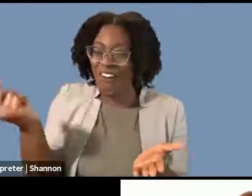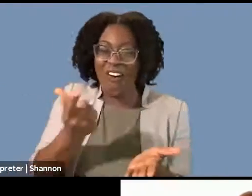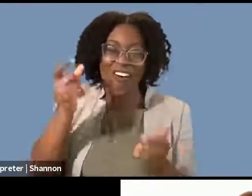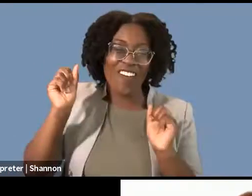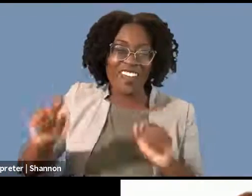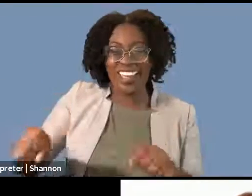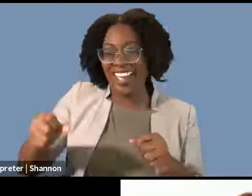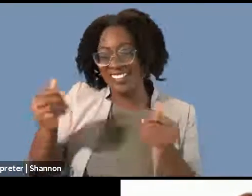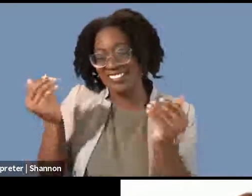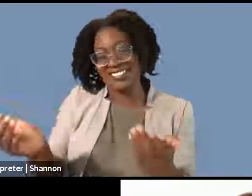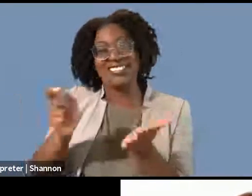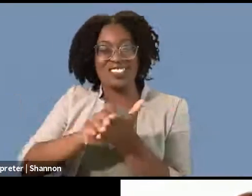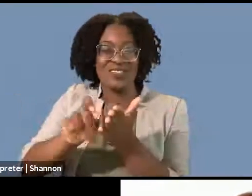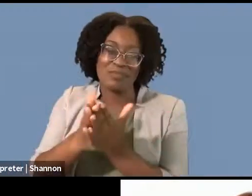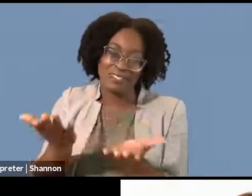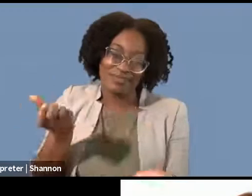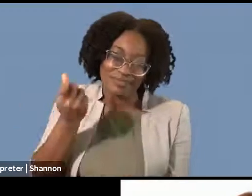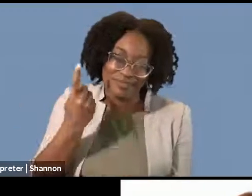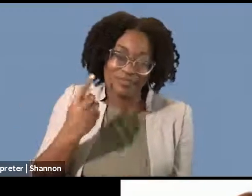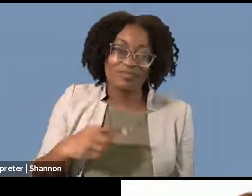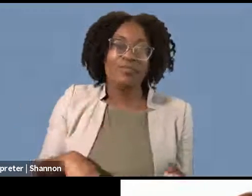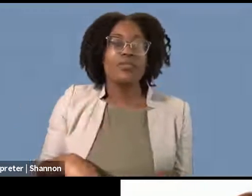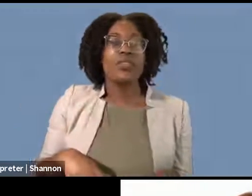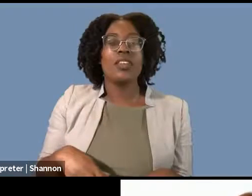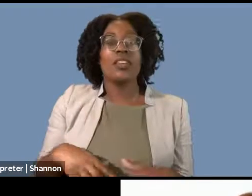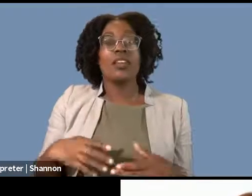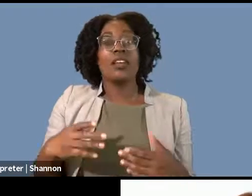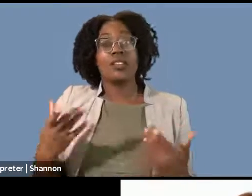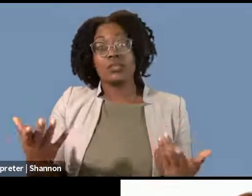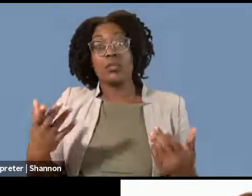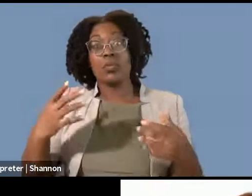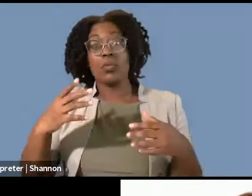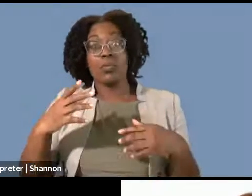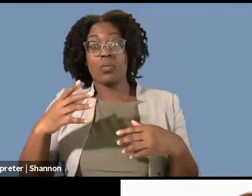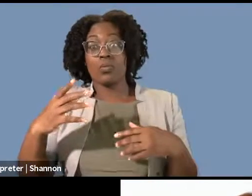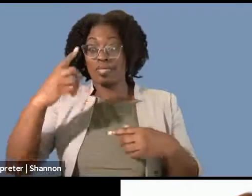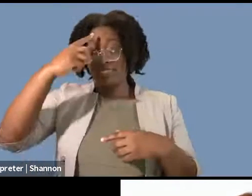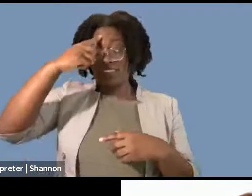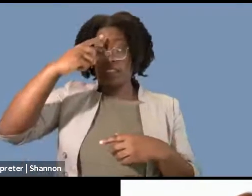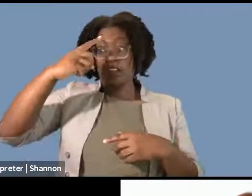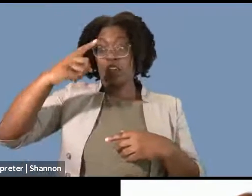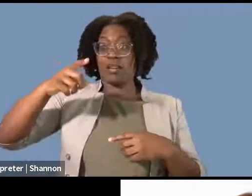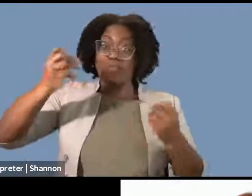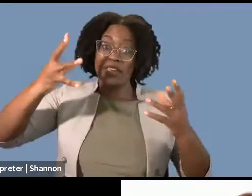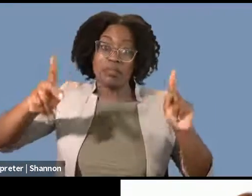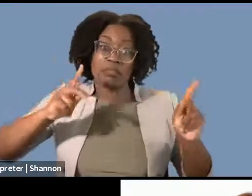because it puts things on the agenda. The question is what happens after the march is over? We have